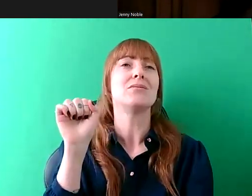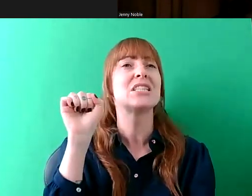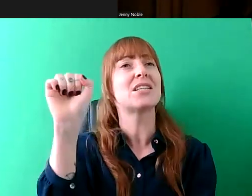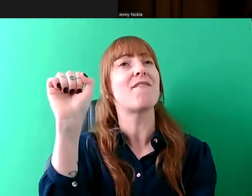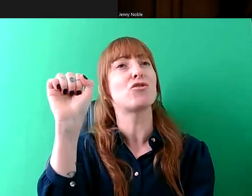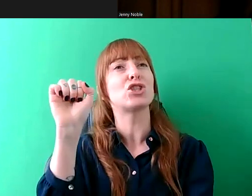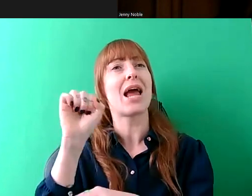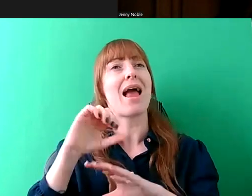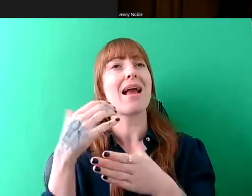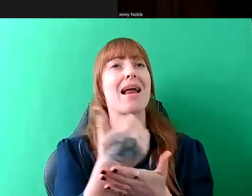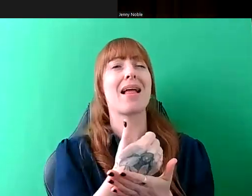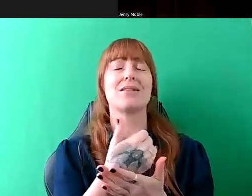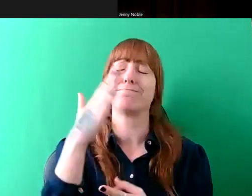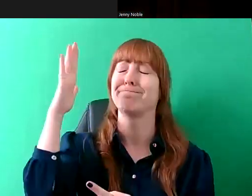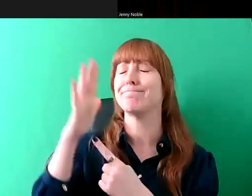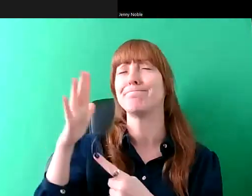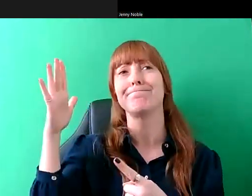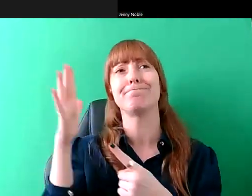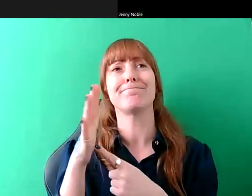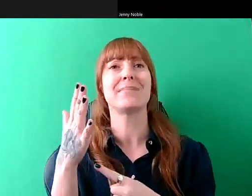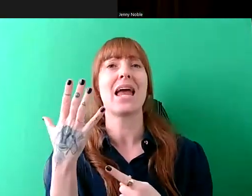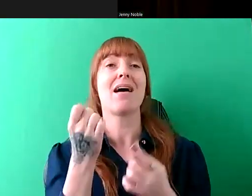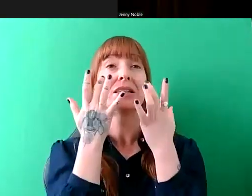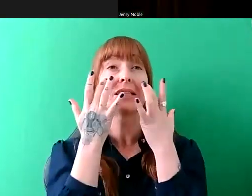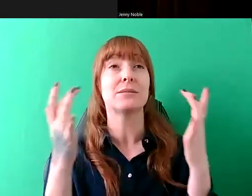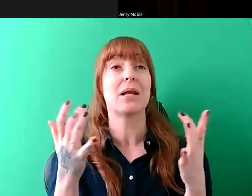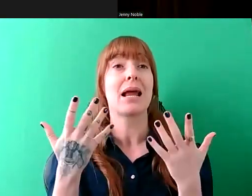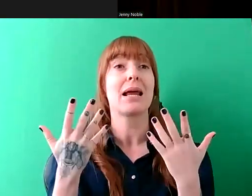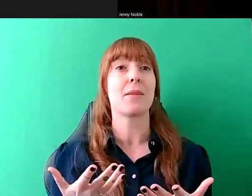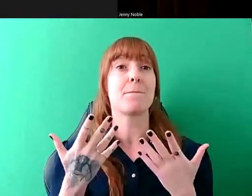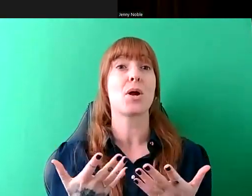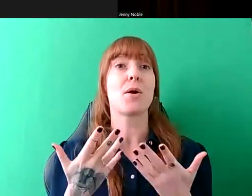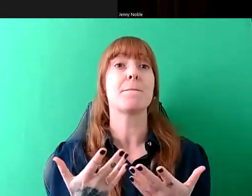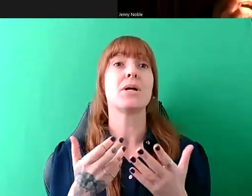and we do actually have a display on just now, 'We Deserve A Medal', which explores militant